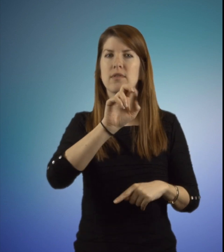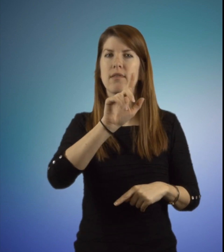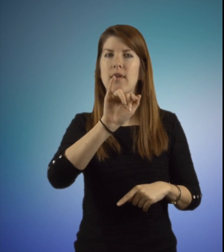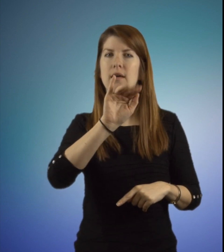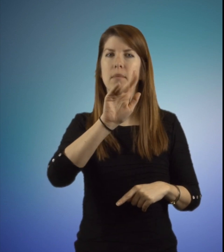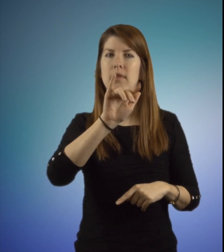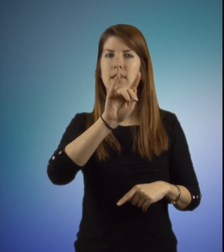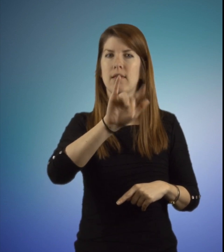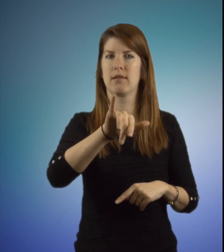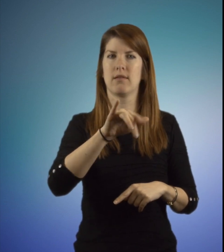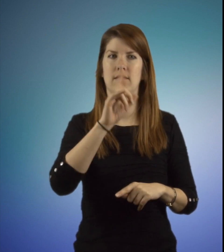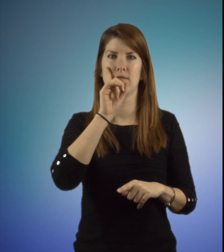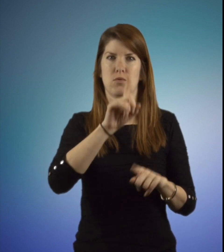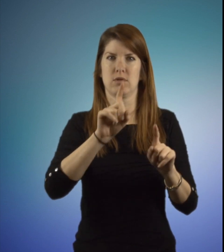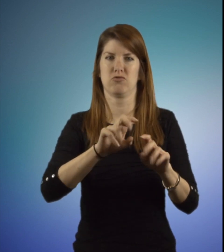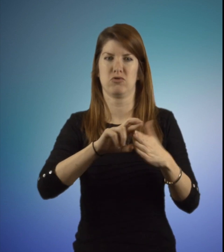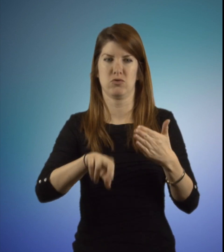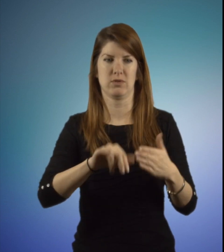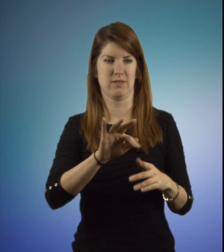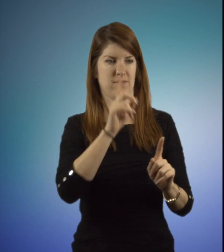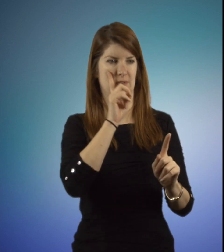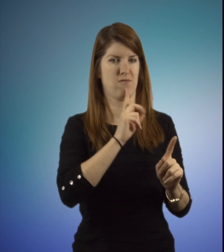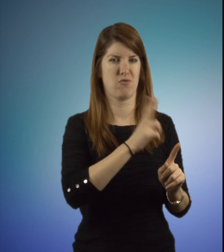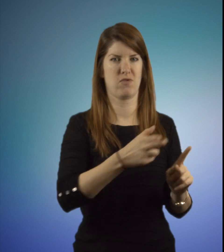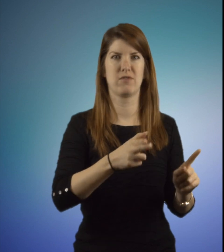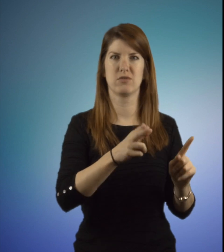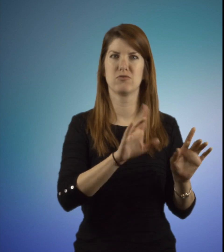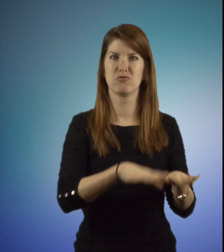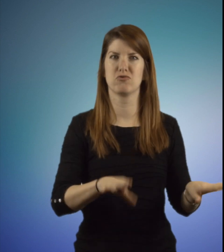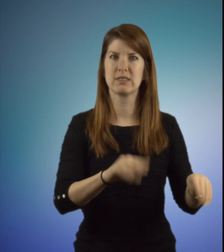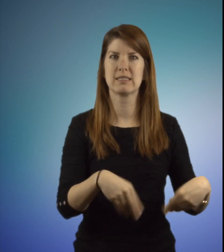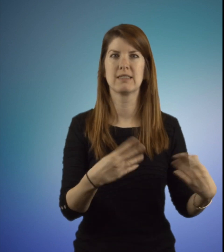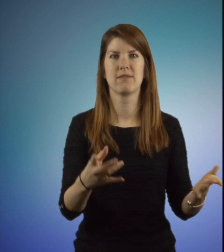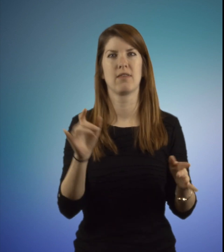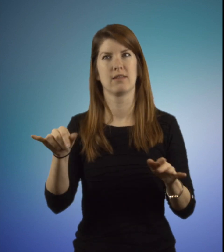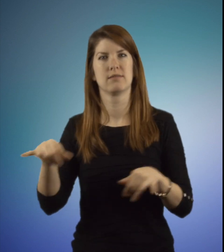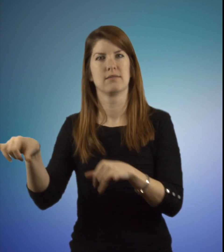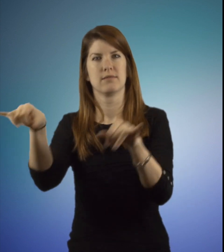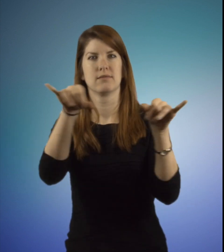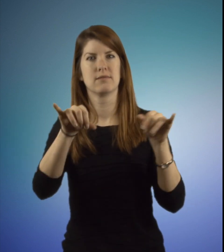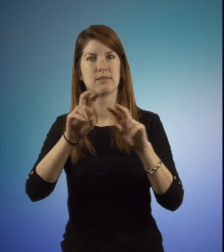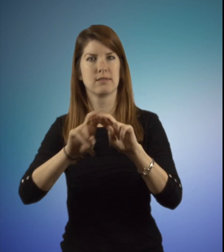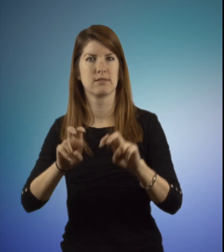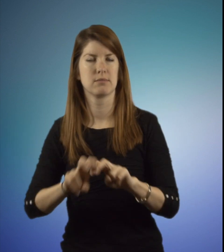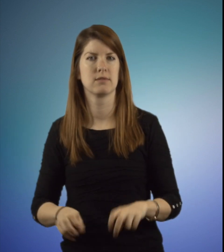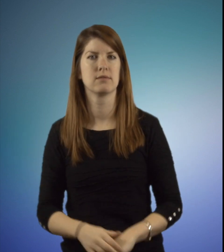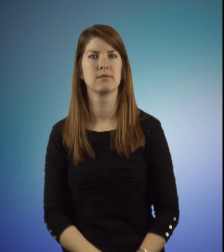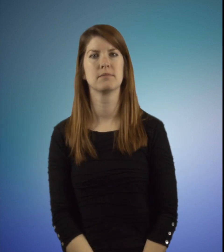of the test results when students who are deaf or hard of hearing are administered standardized assessments.